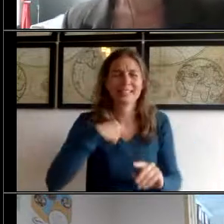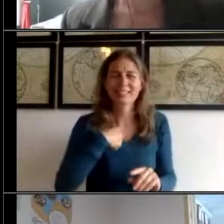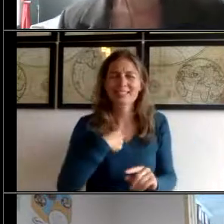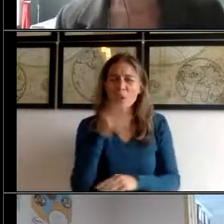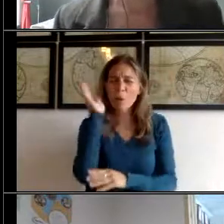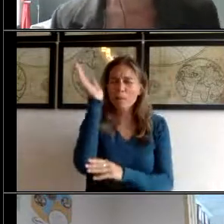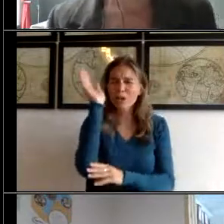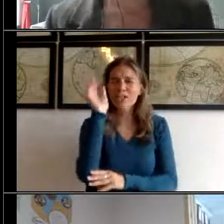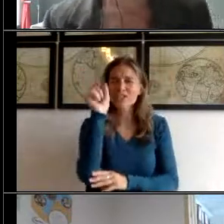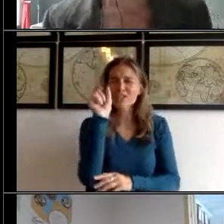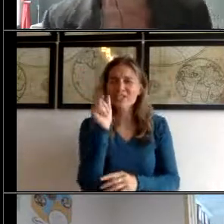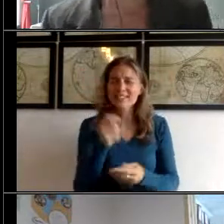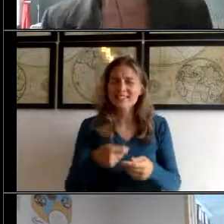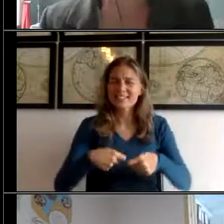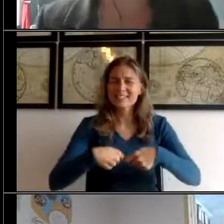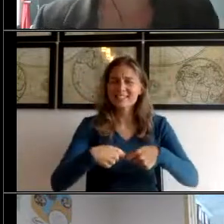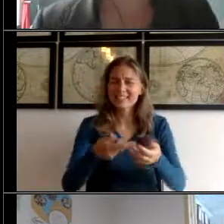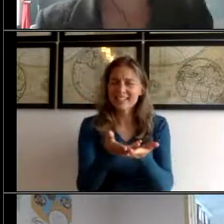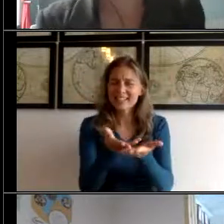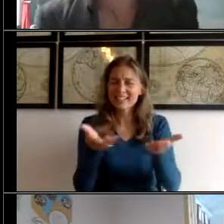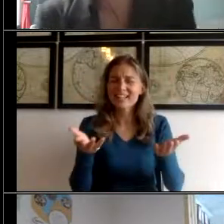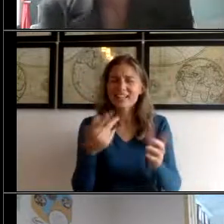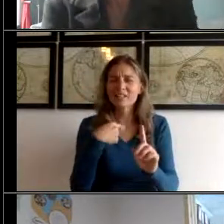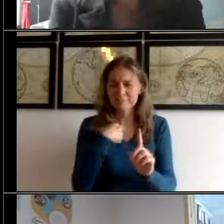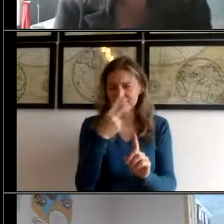that we're looking towards more local engagement.